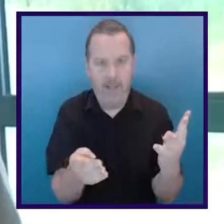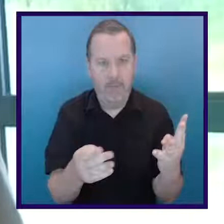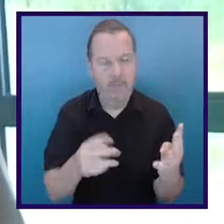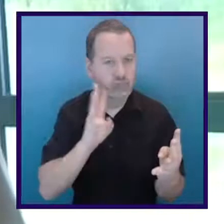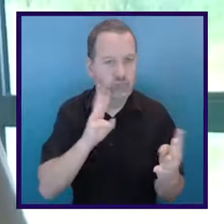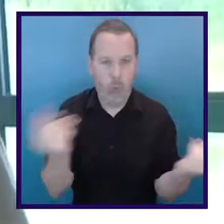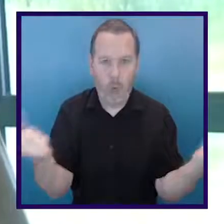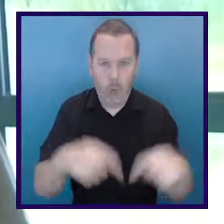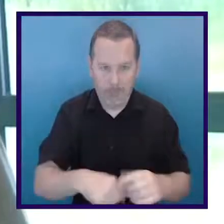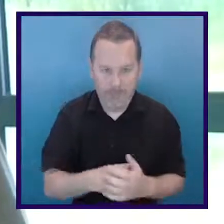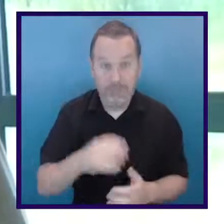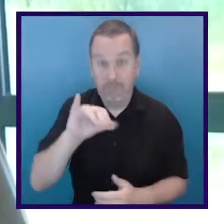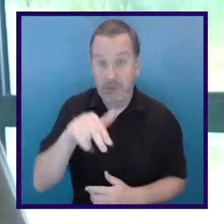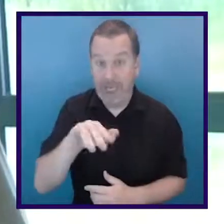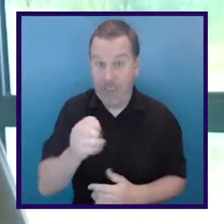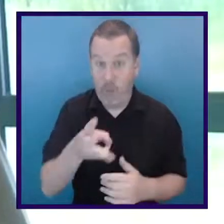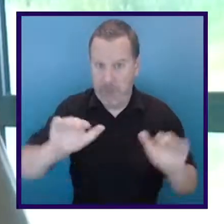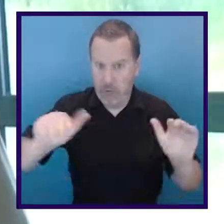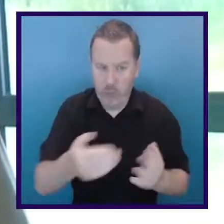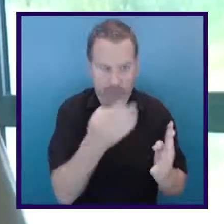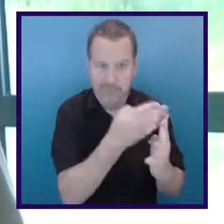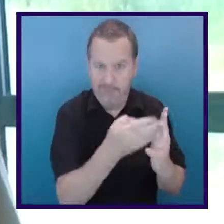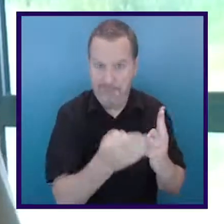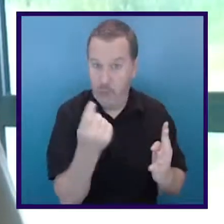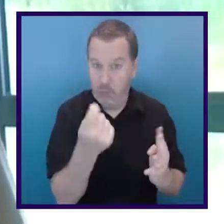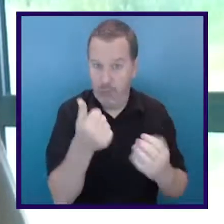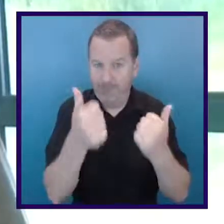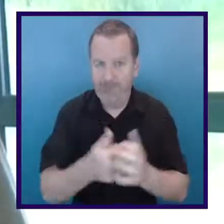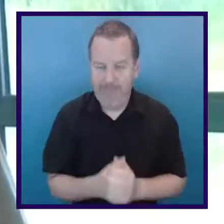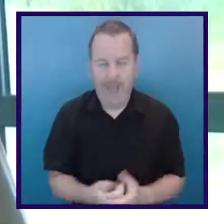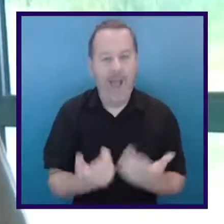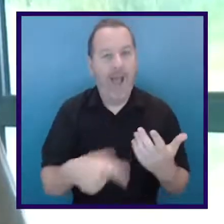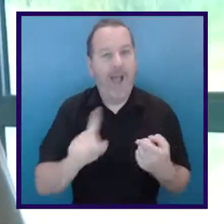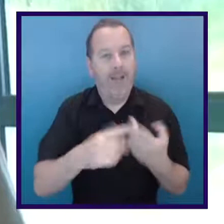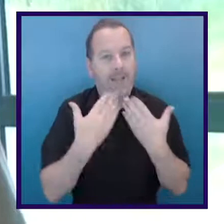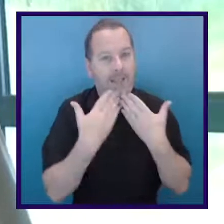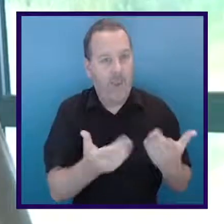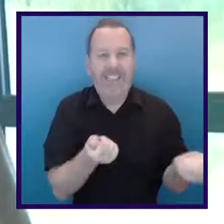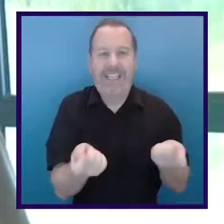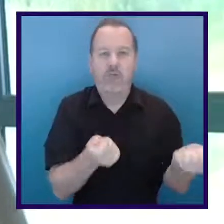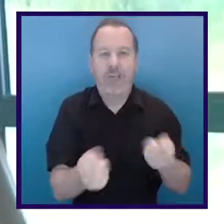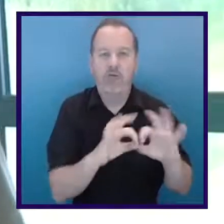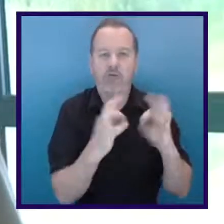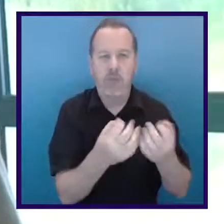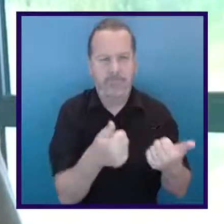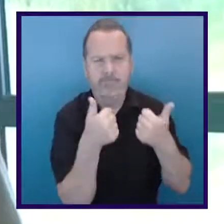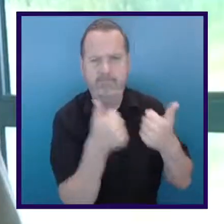introduce us to them shortly. Thanks also go to our steering group who were instrumental in providing guidance and helping